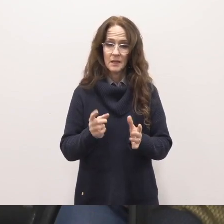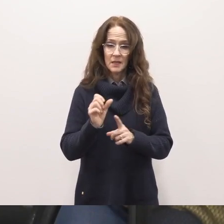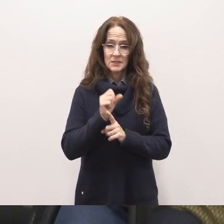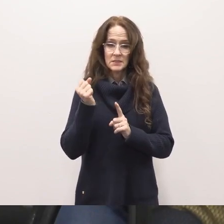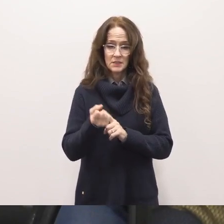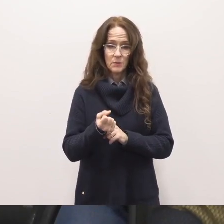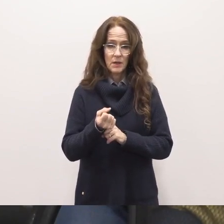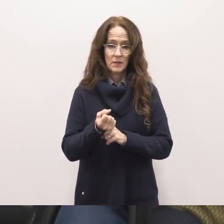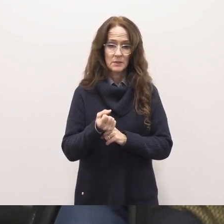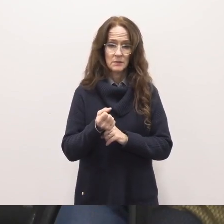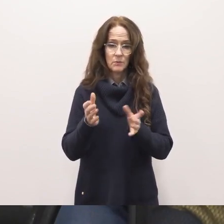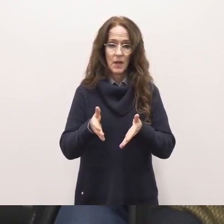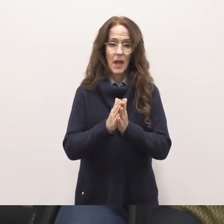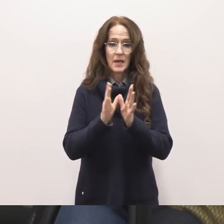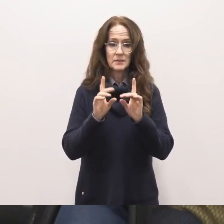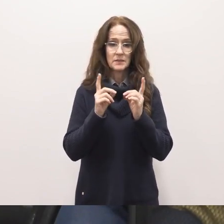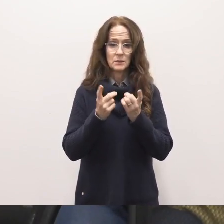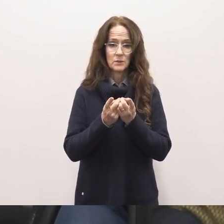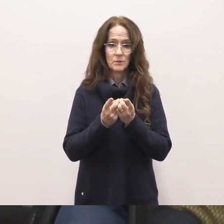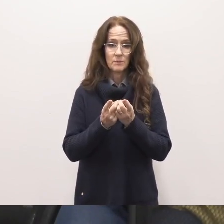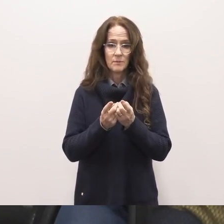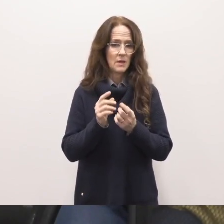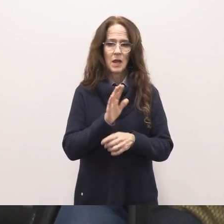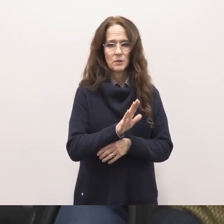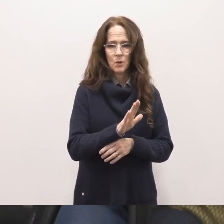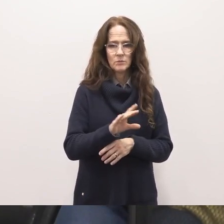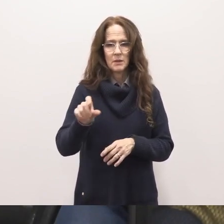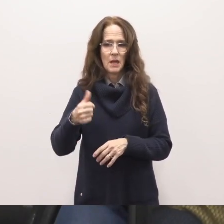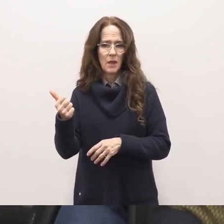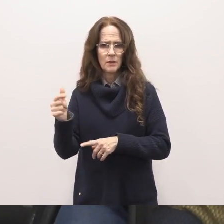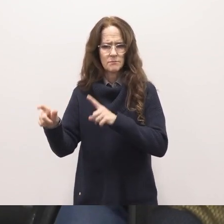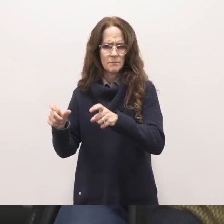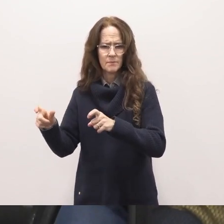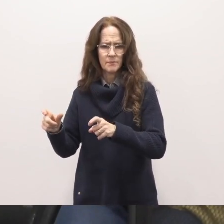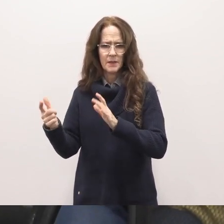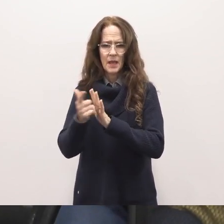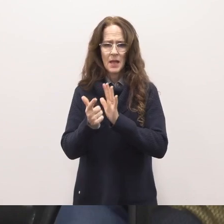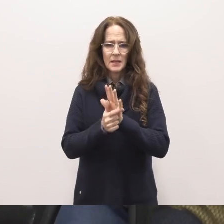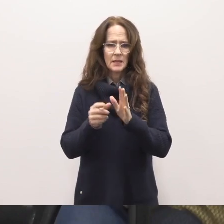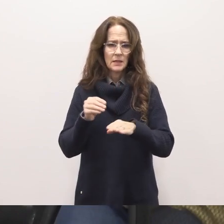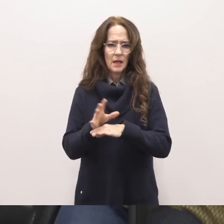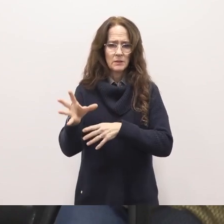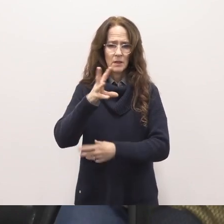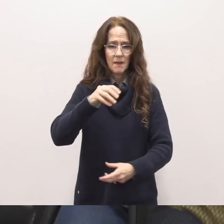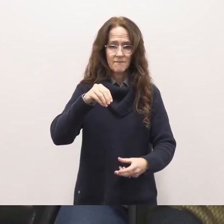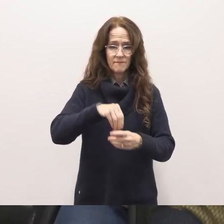and then we've asked the district, not necessarily your district, but other districts, to get legal counsel involved and to give